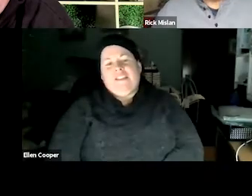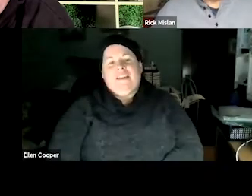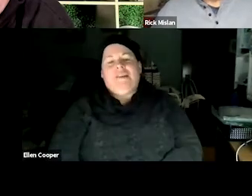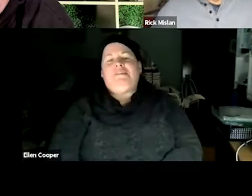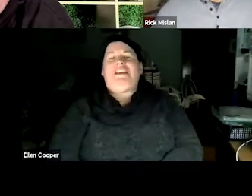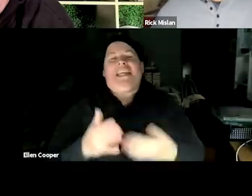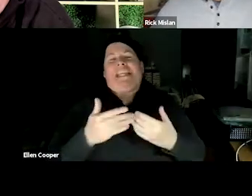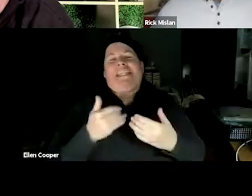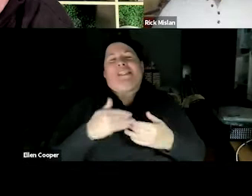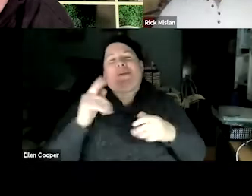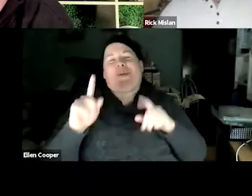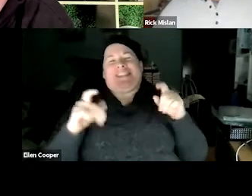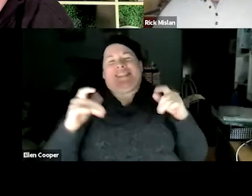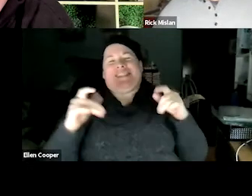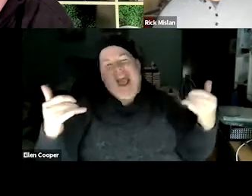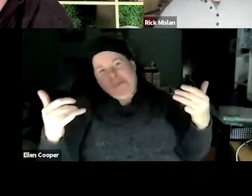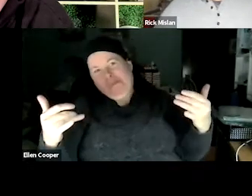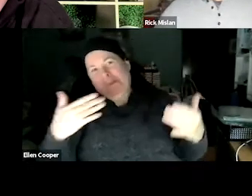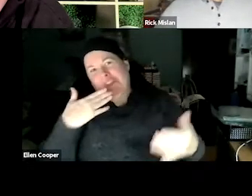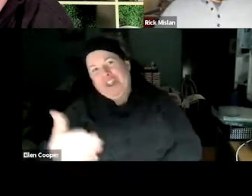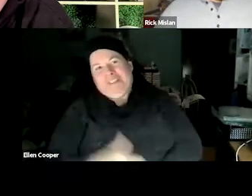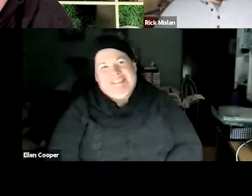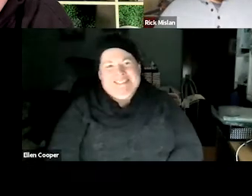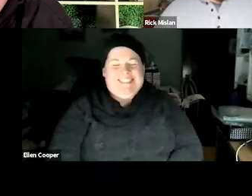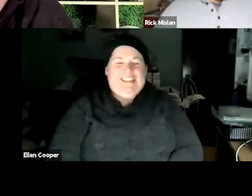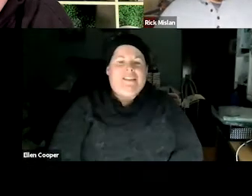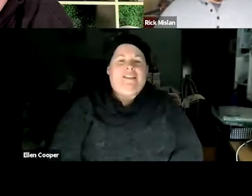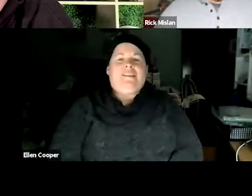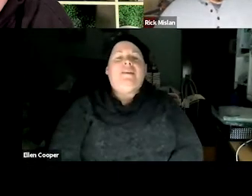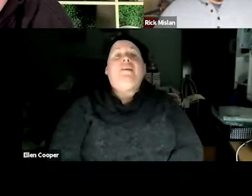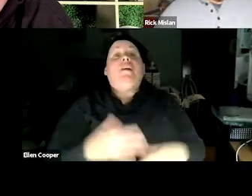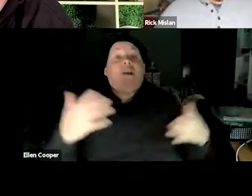Rick Mislan: So, um, let's see, what else can I tell you I'm